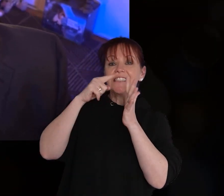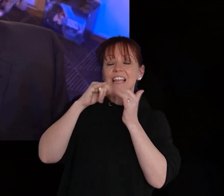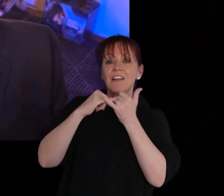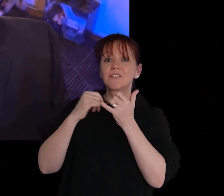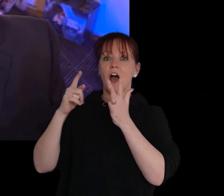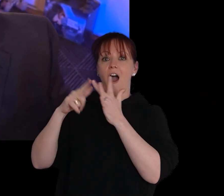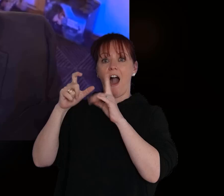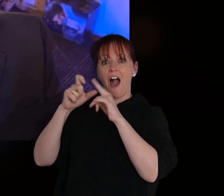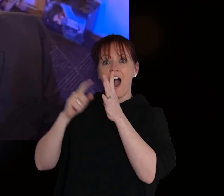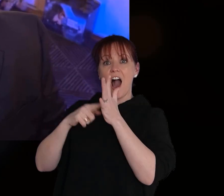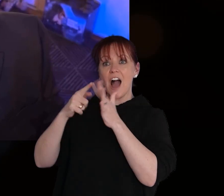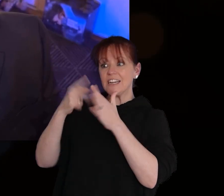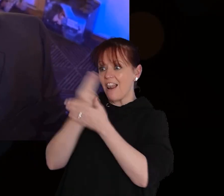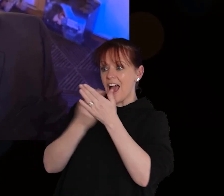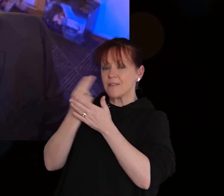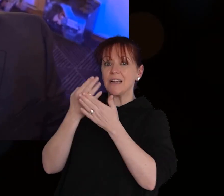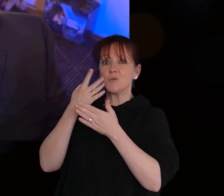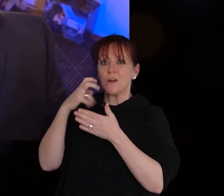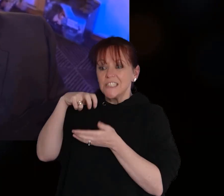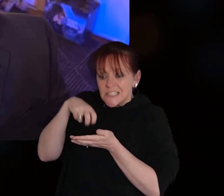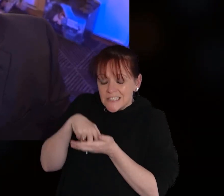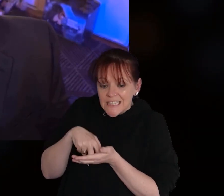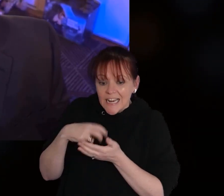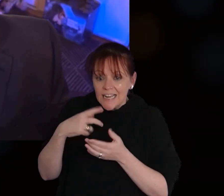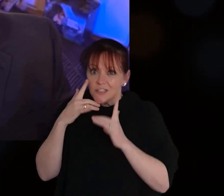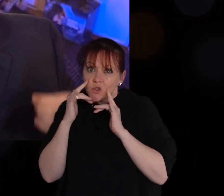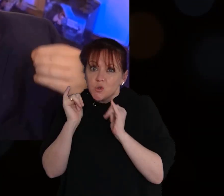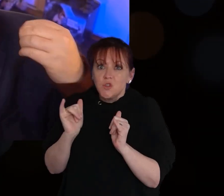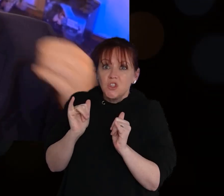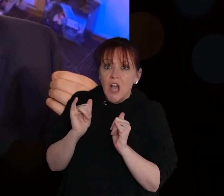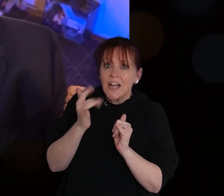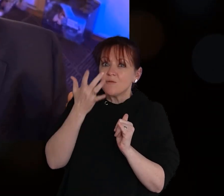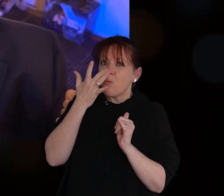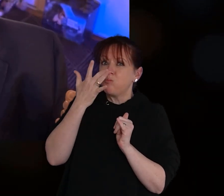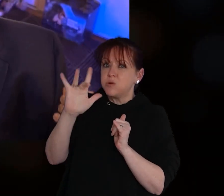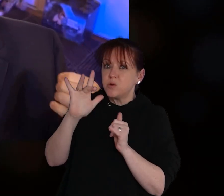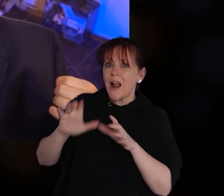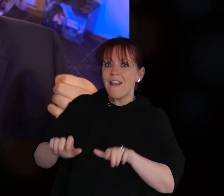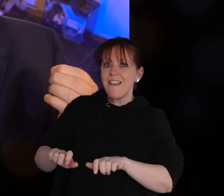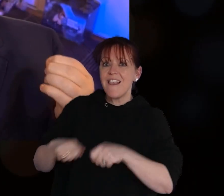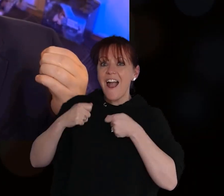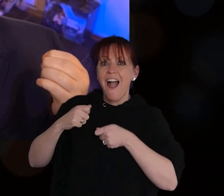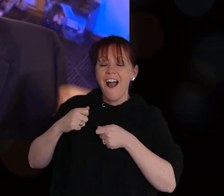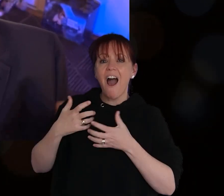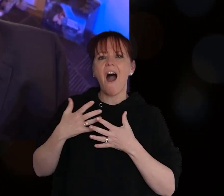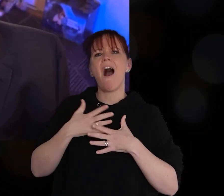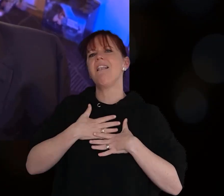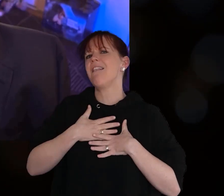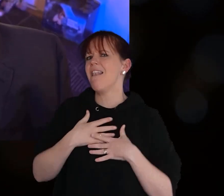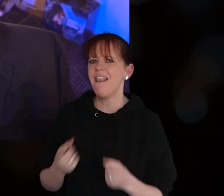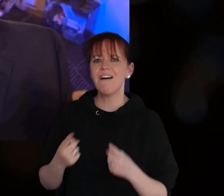where she checks on her leg prosthetic. I love that, I just started playing Dragon Age and it is so dang good!